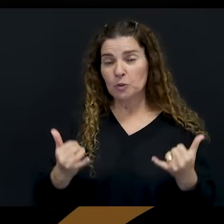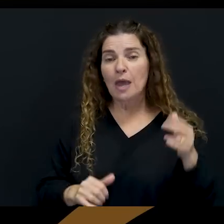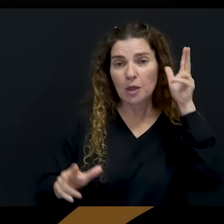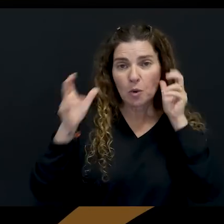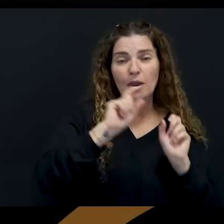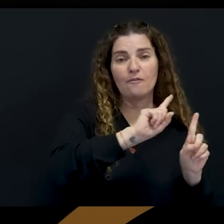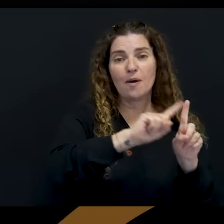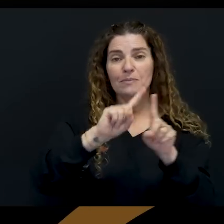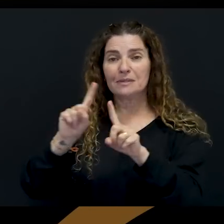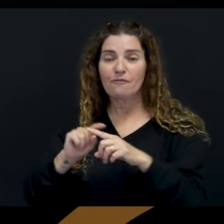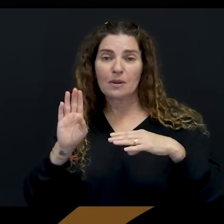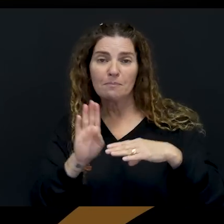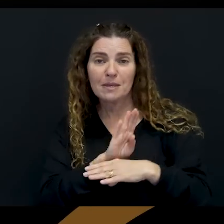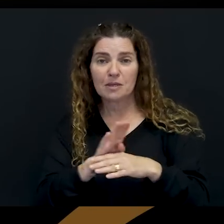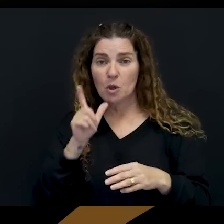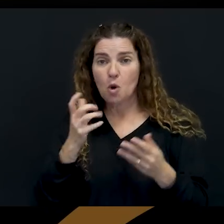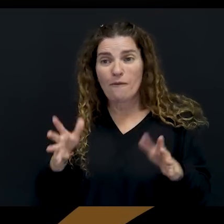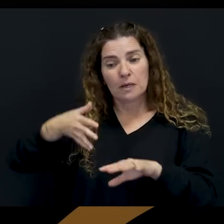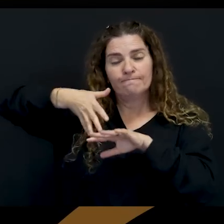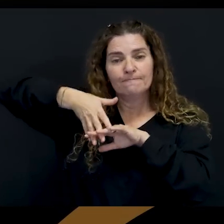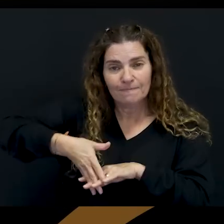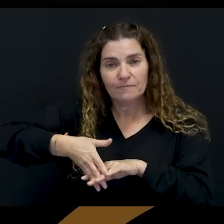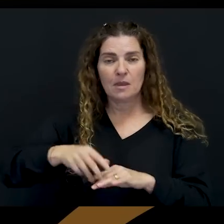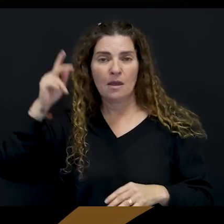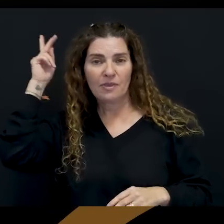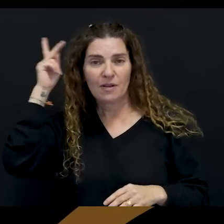Today, you'll hear from industry leaders who have embraced this philosophy.